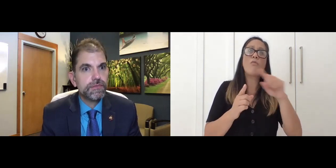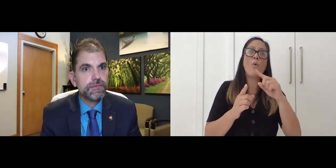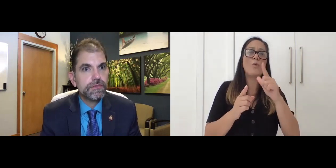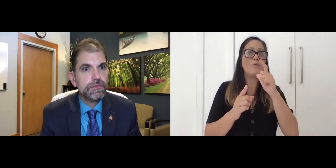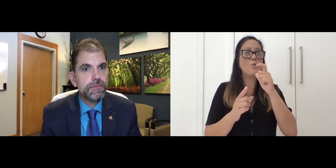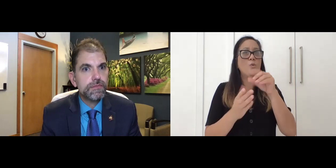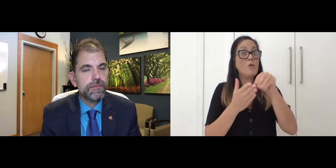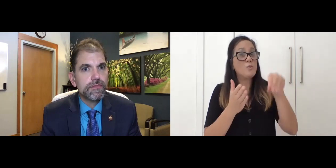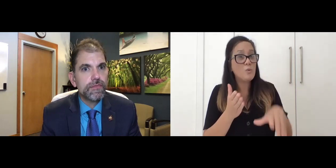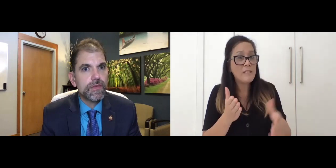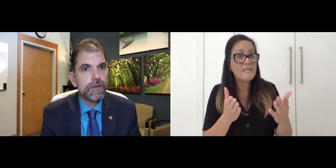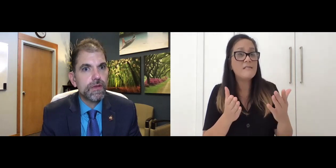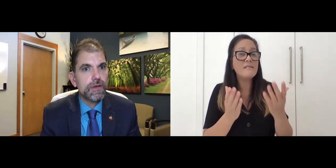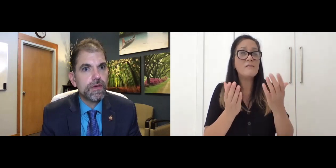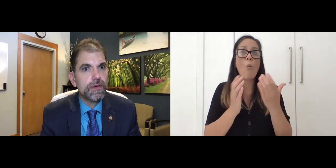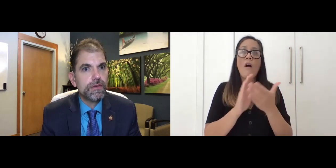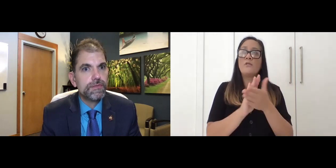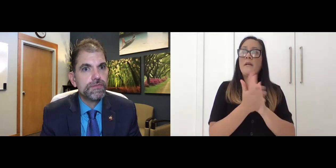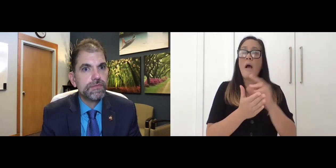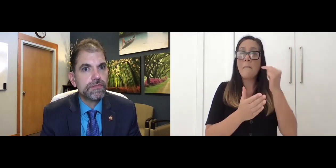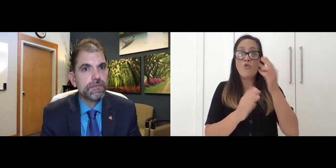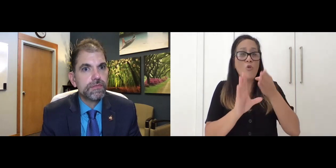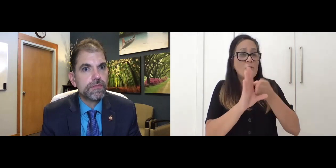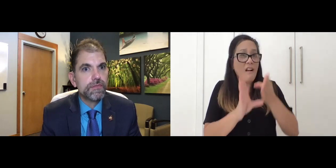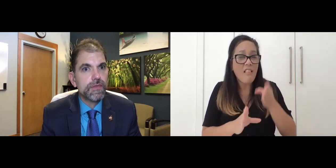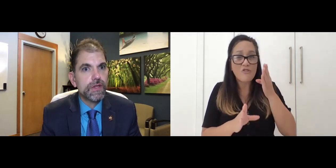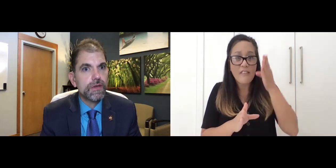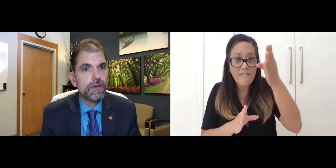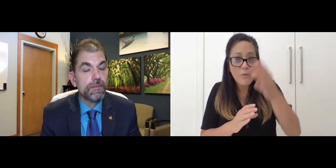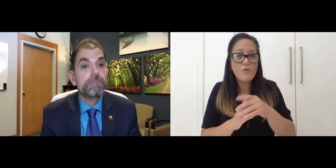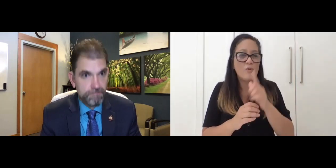hard of hearing professionals and also we're interested in targeting